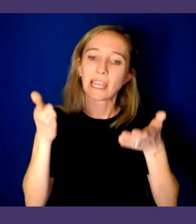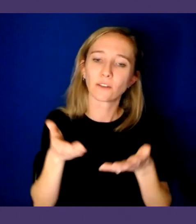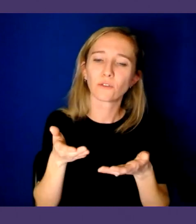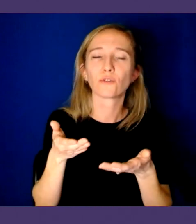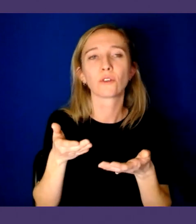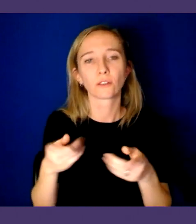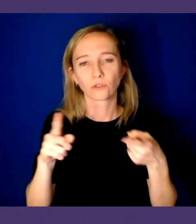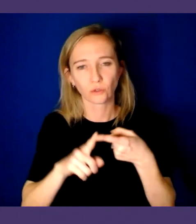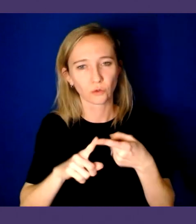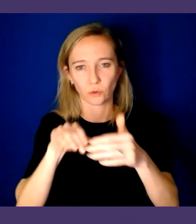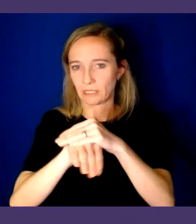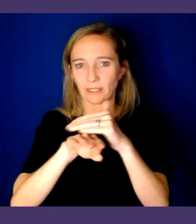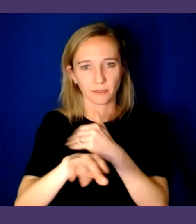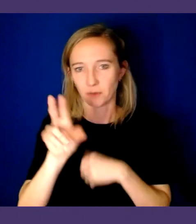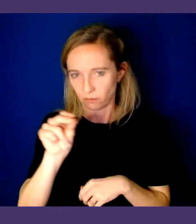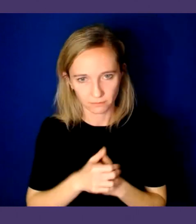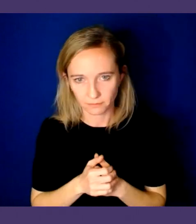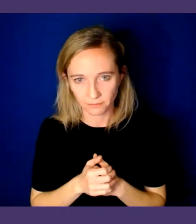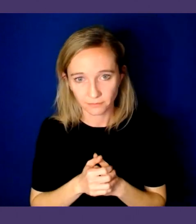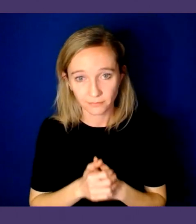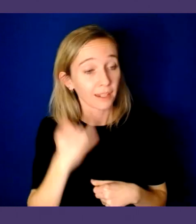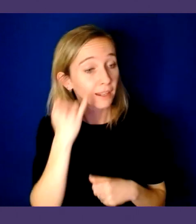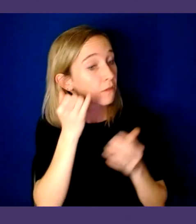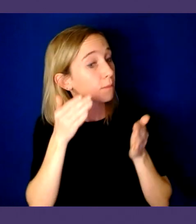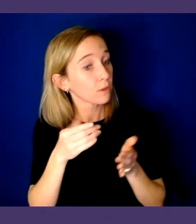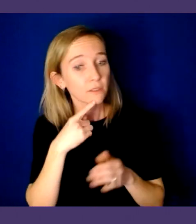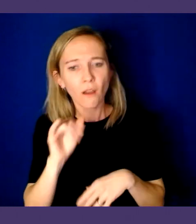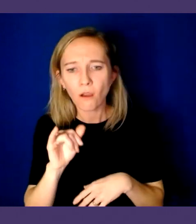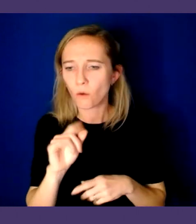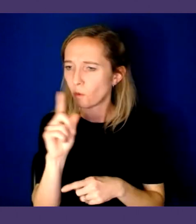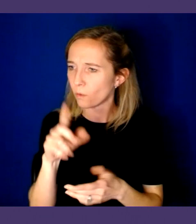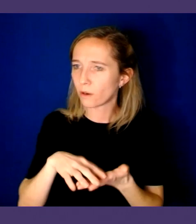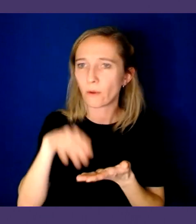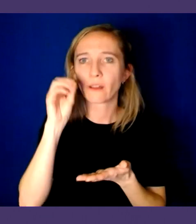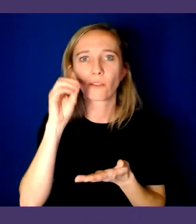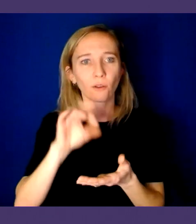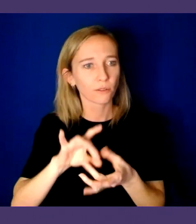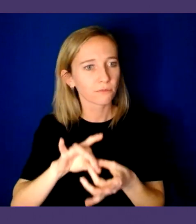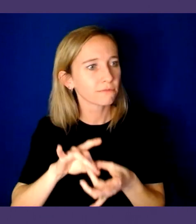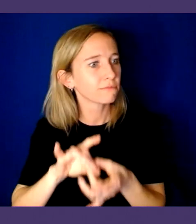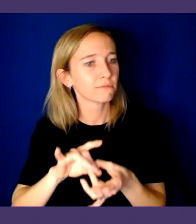If someone says, "Where do I learn about accessibility?" and you point them to WCAG,